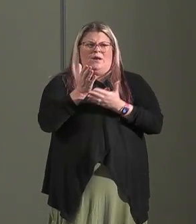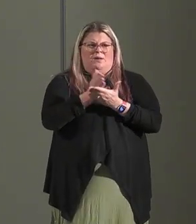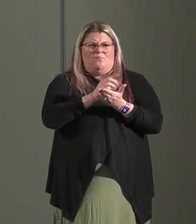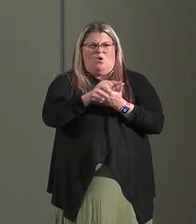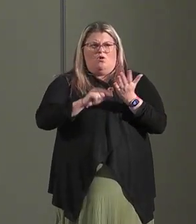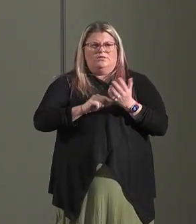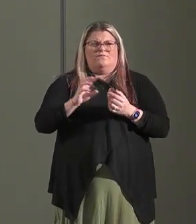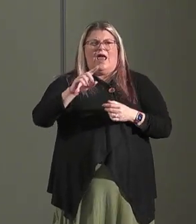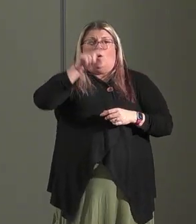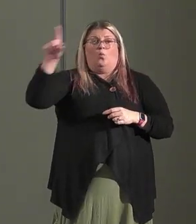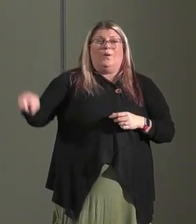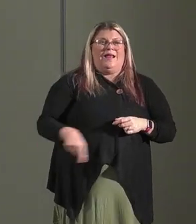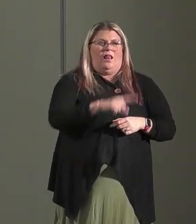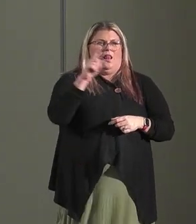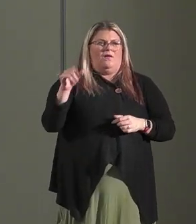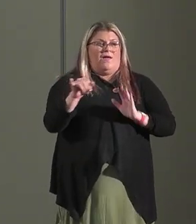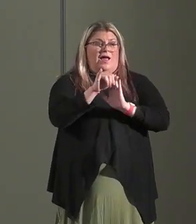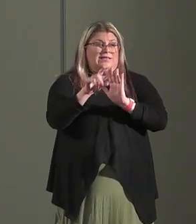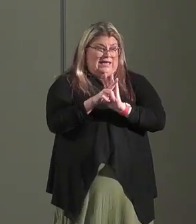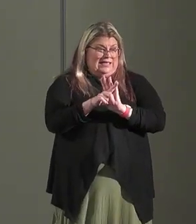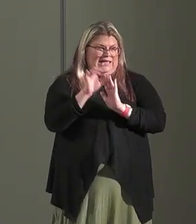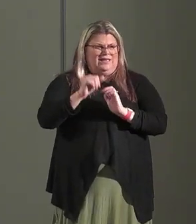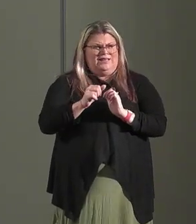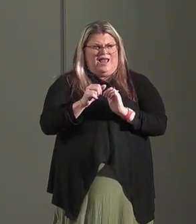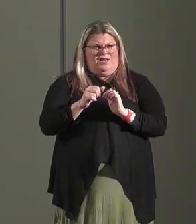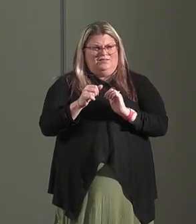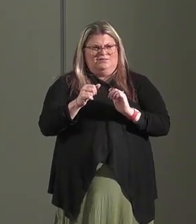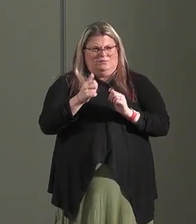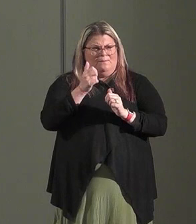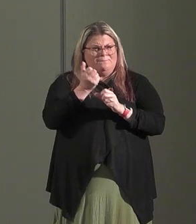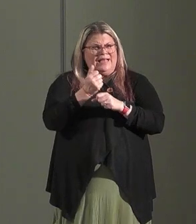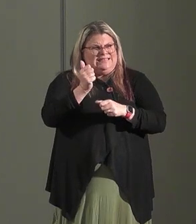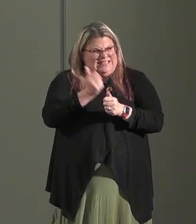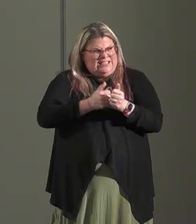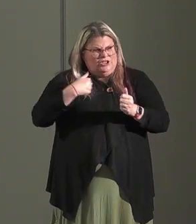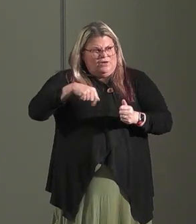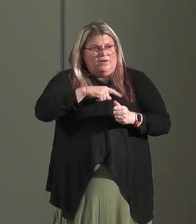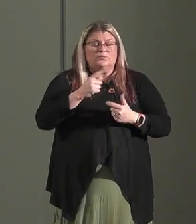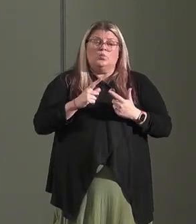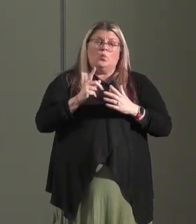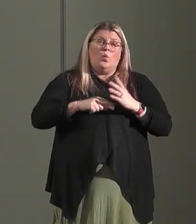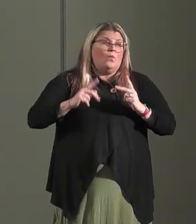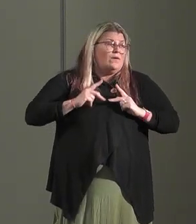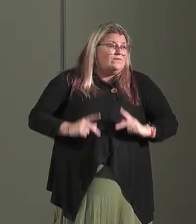identity that makes up each and every one of us. What we physically look like and carrying